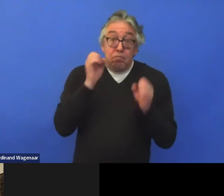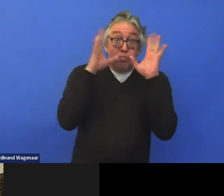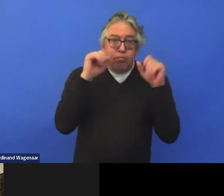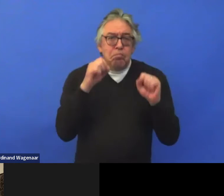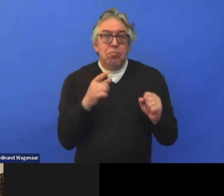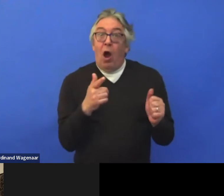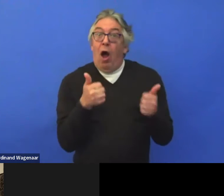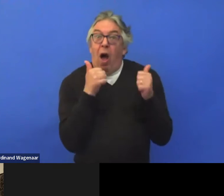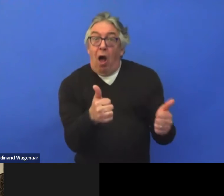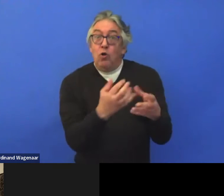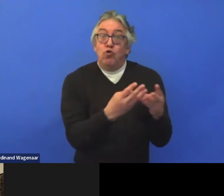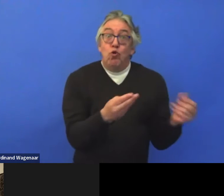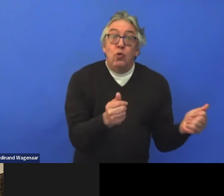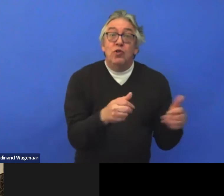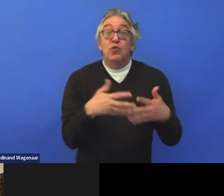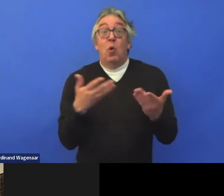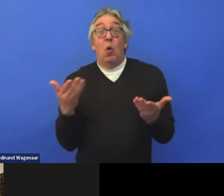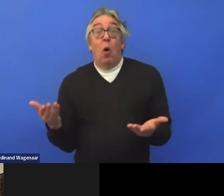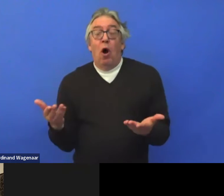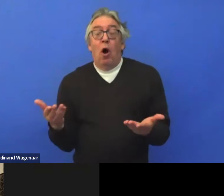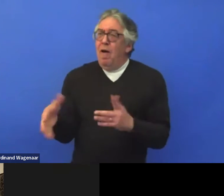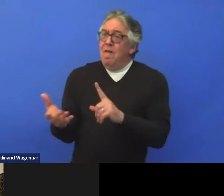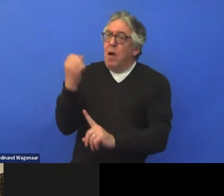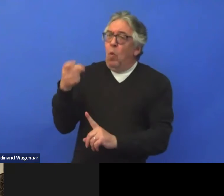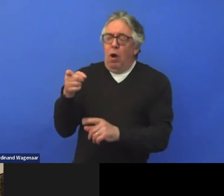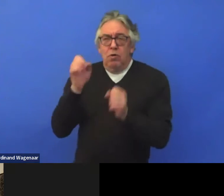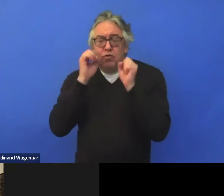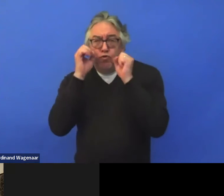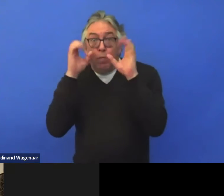Would you be able to speak more about these? Definitely.